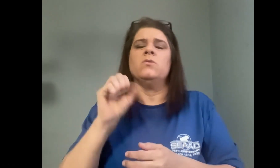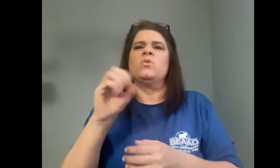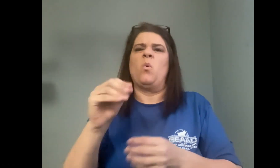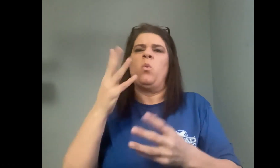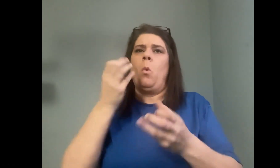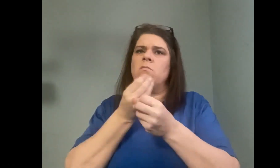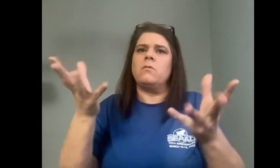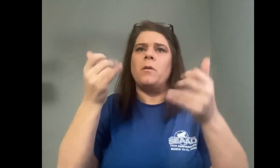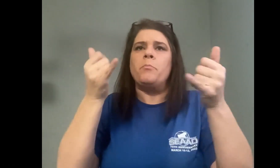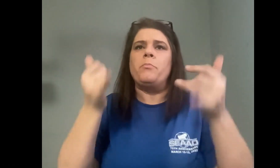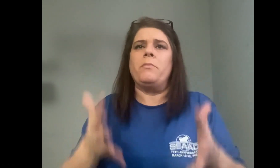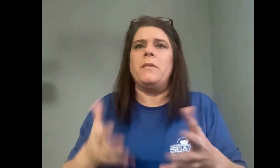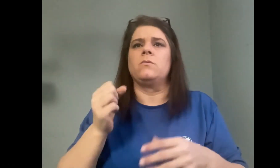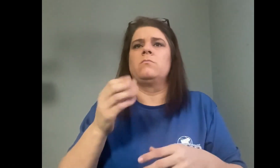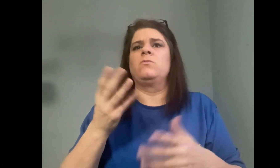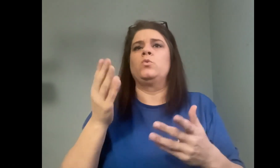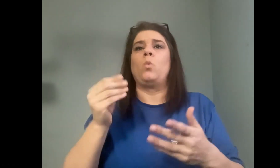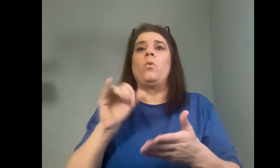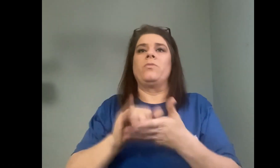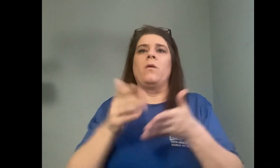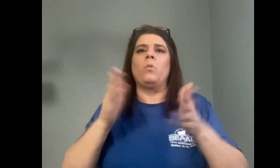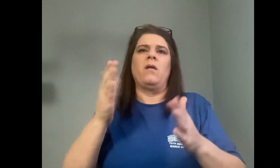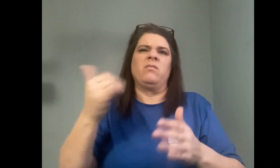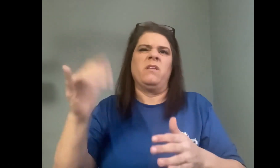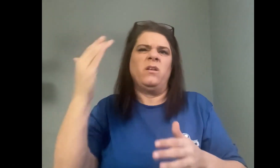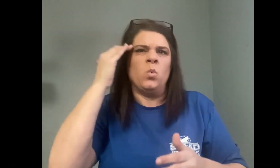So be sure to let your players know that as well.